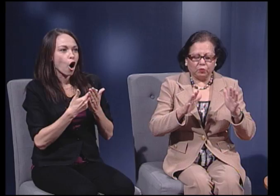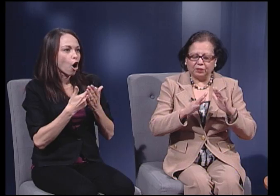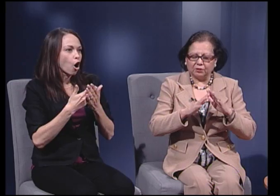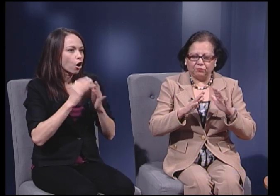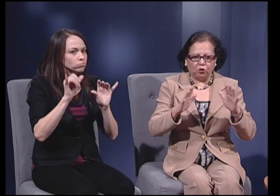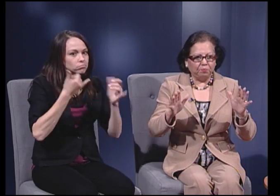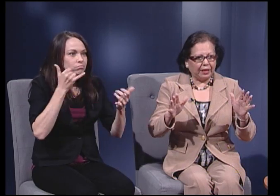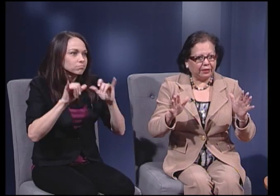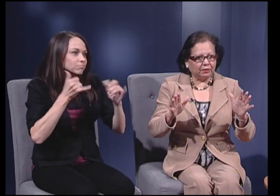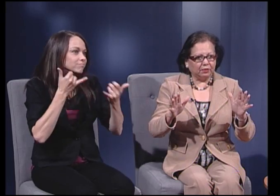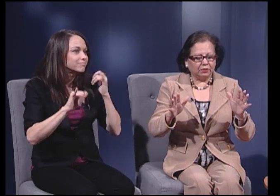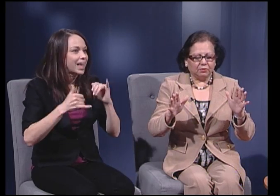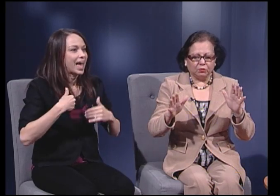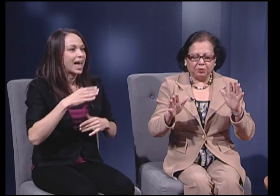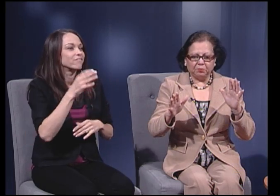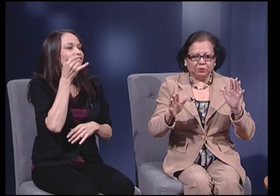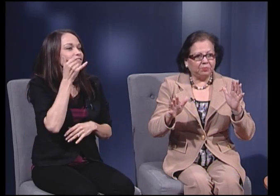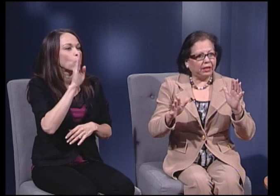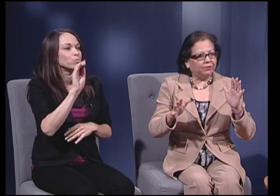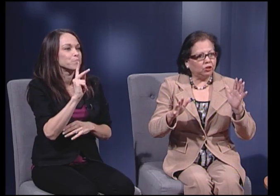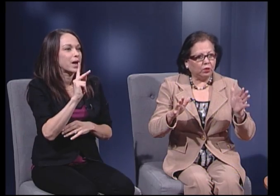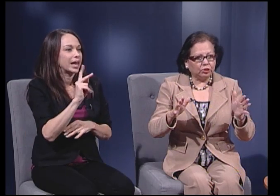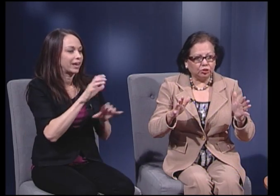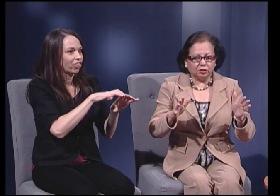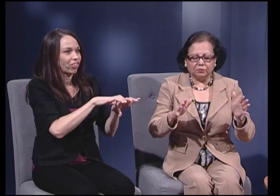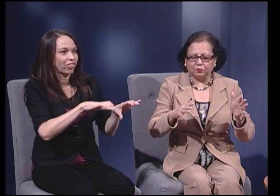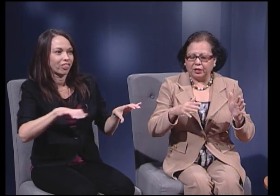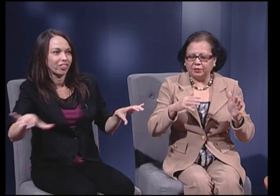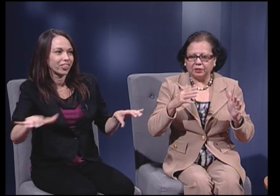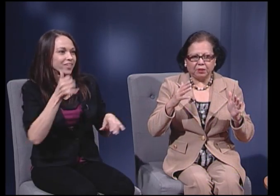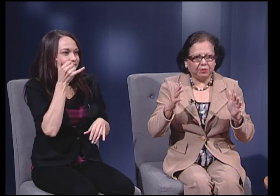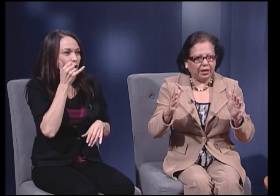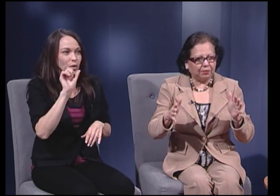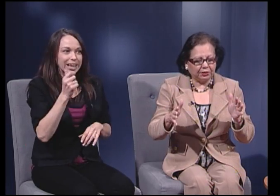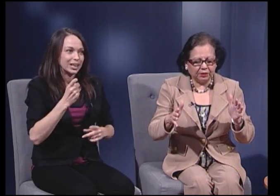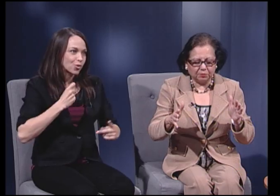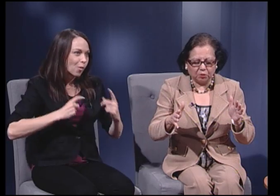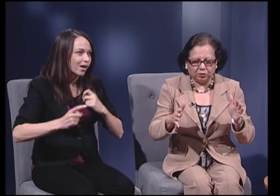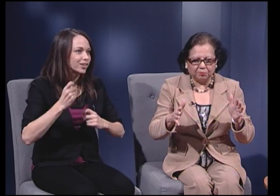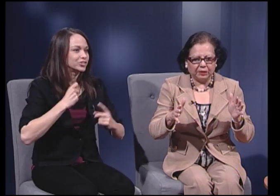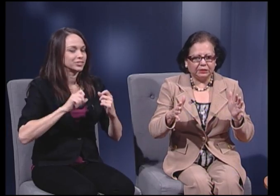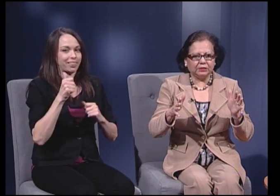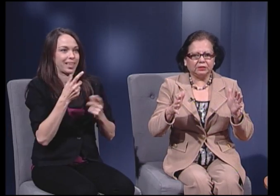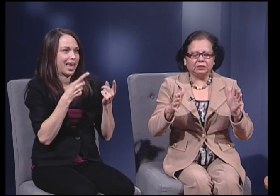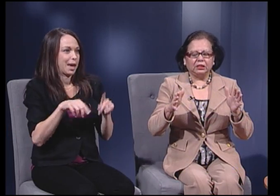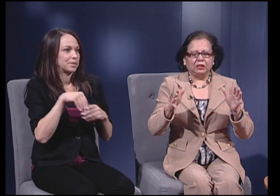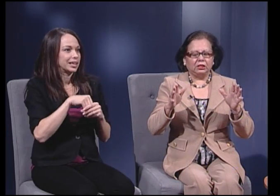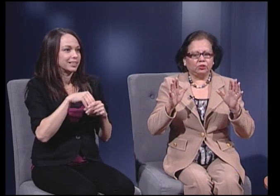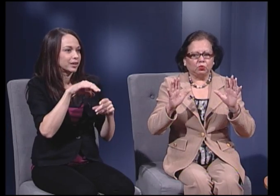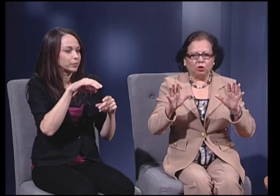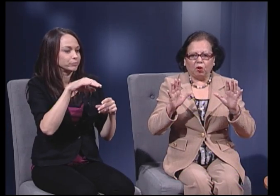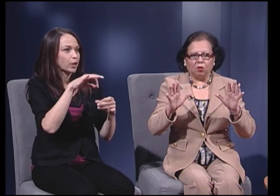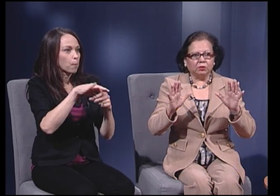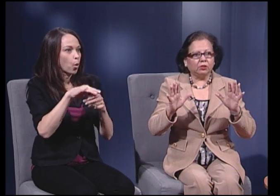we've got a phone bank for people that may have any question, for anything that might be happening at the polling places. And so we're all there